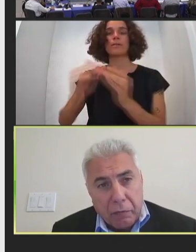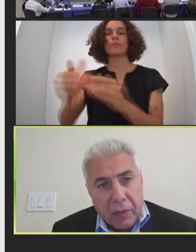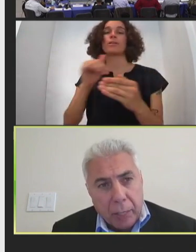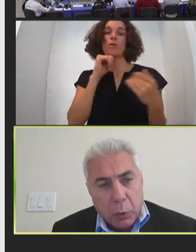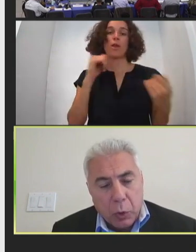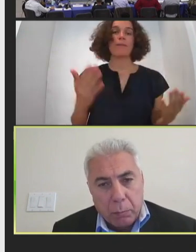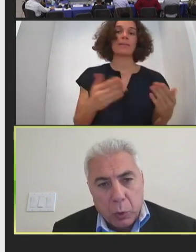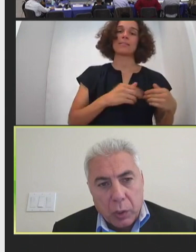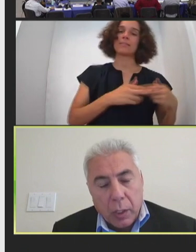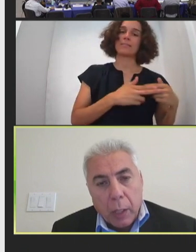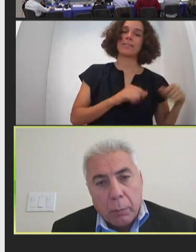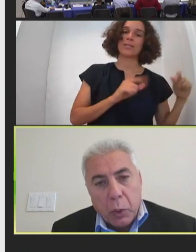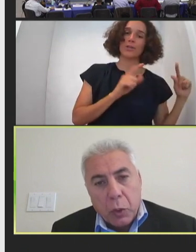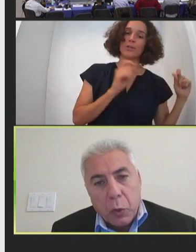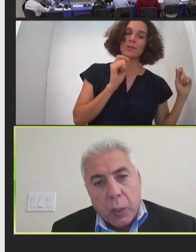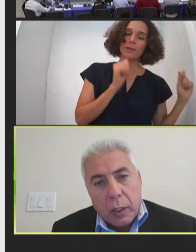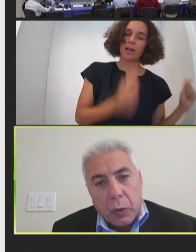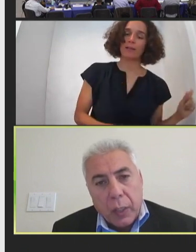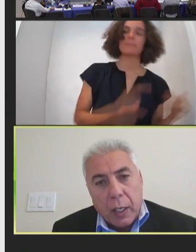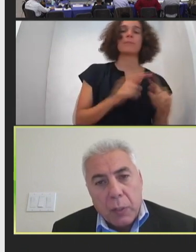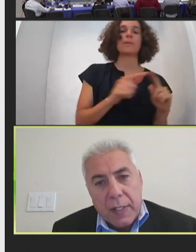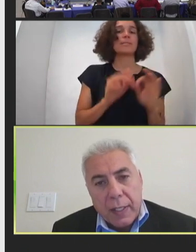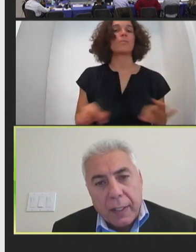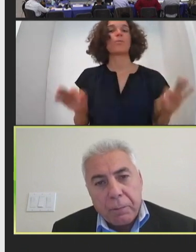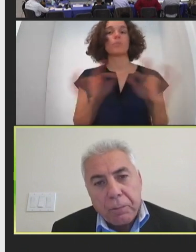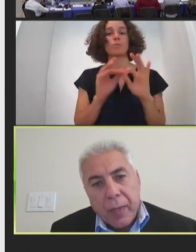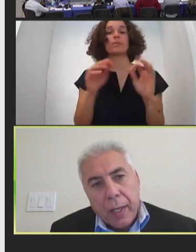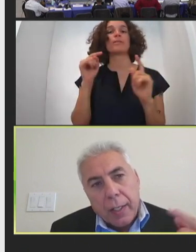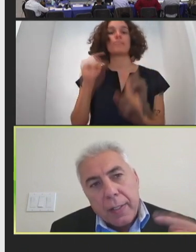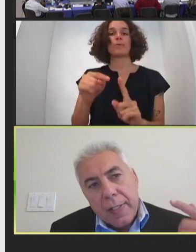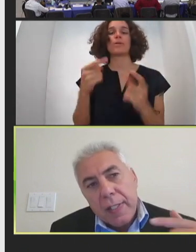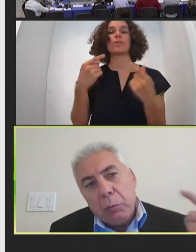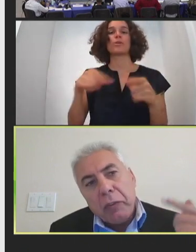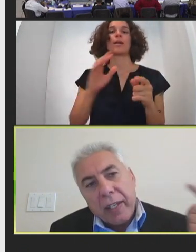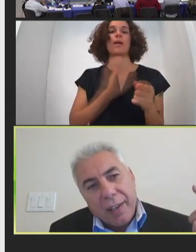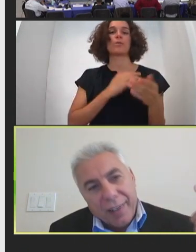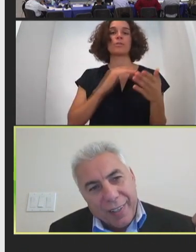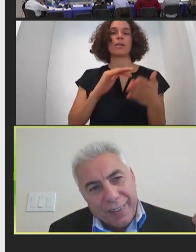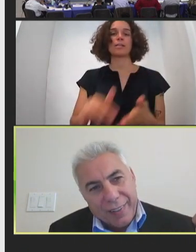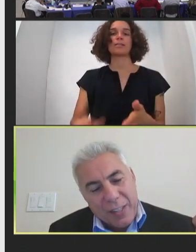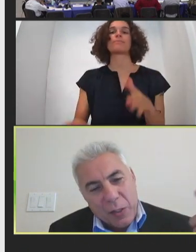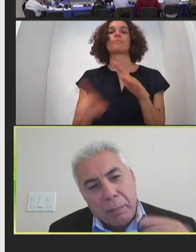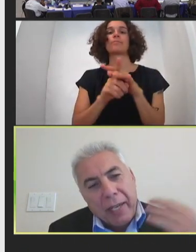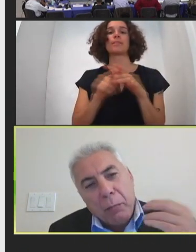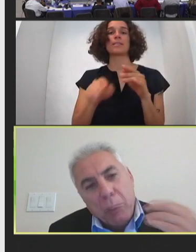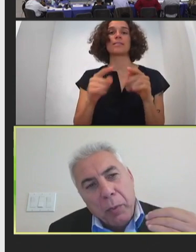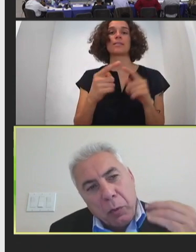very important port -- point during our study, this is a moving target. So, by the moment we